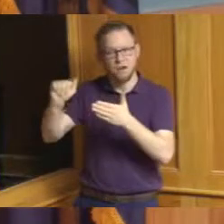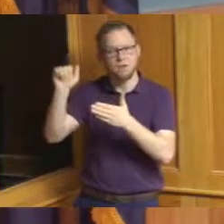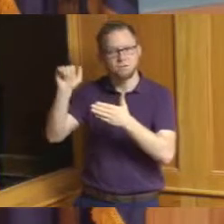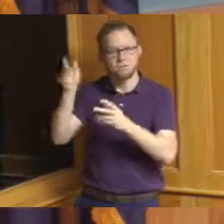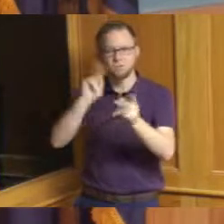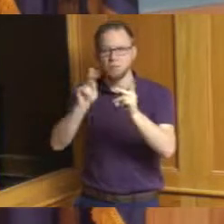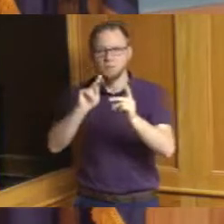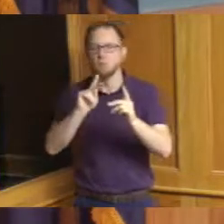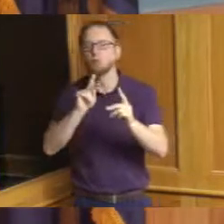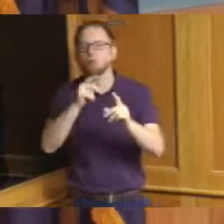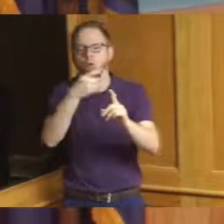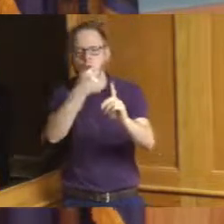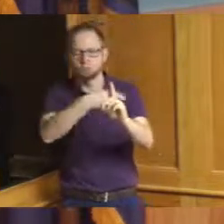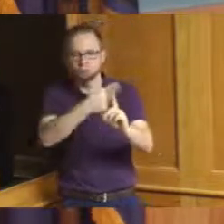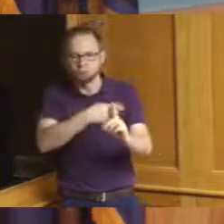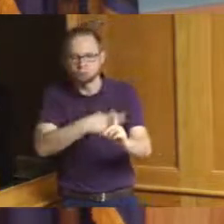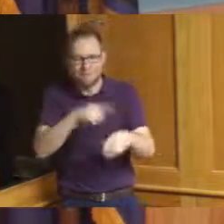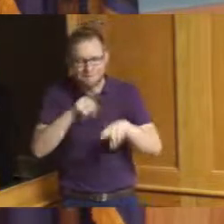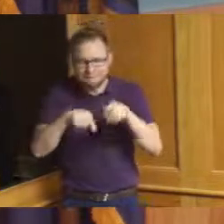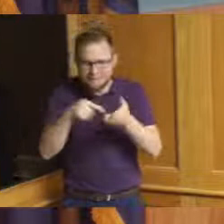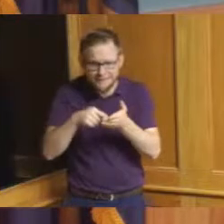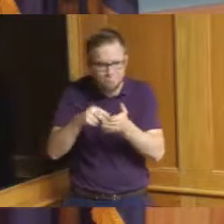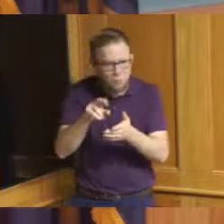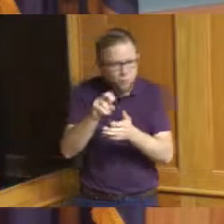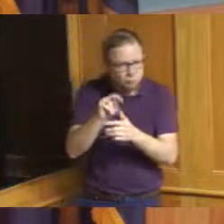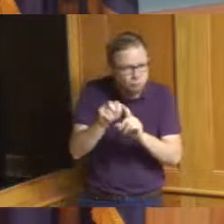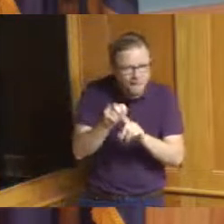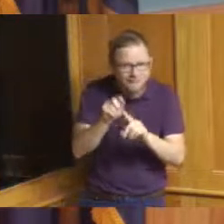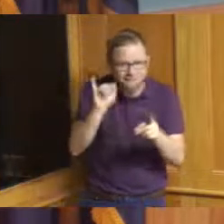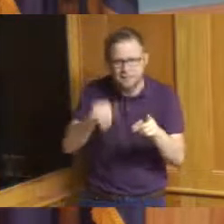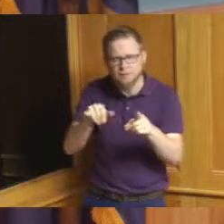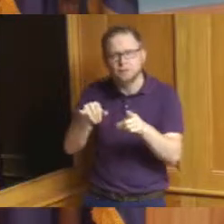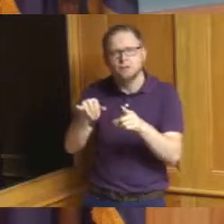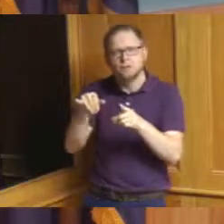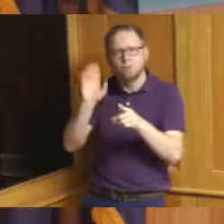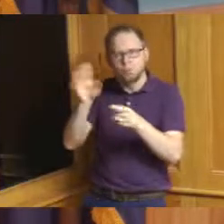to keep them and it goes to the landlords so it's a win-win the people get to stay in their